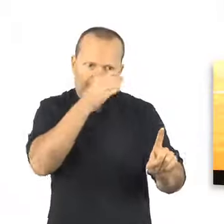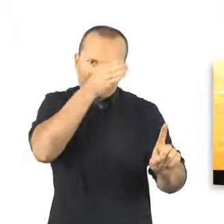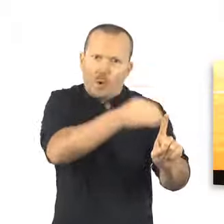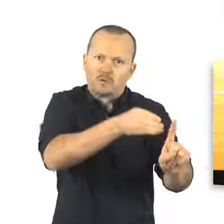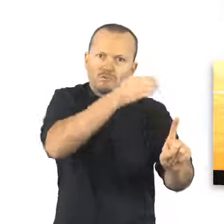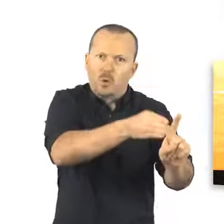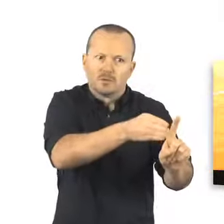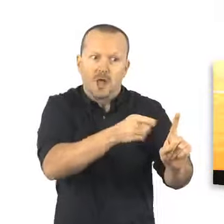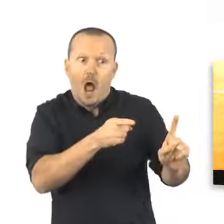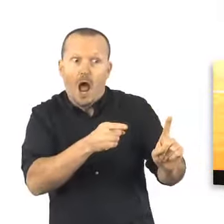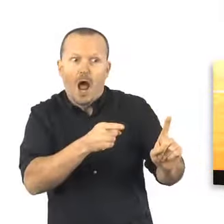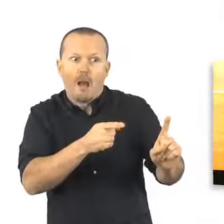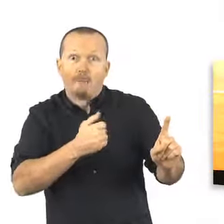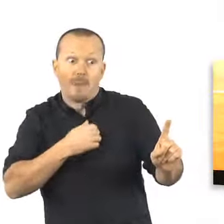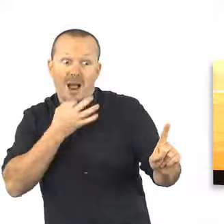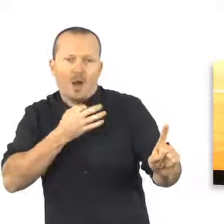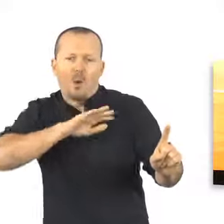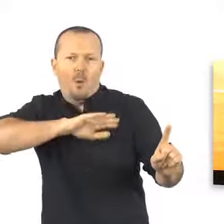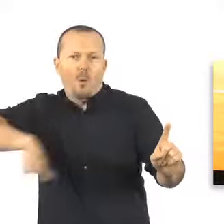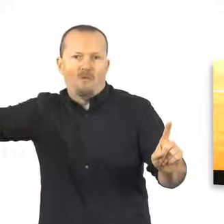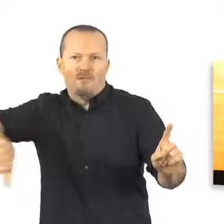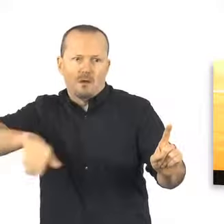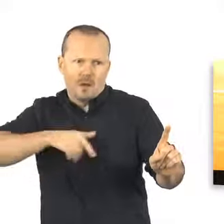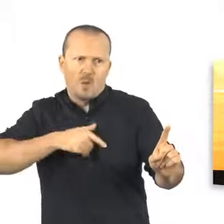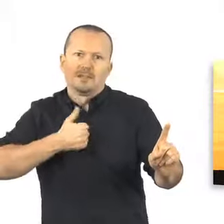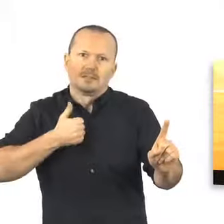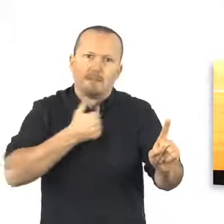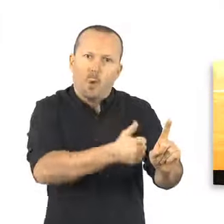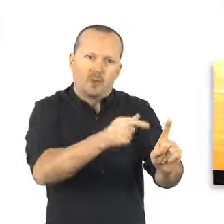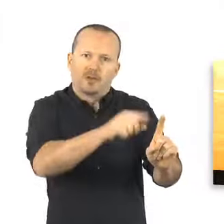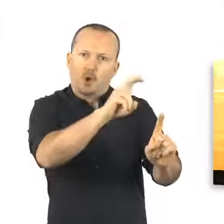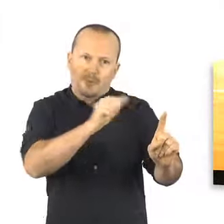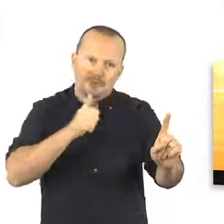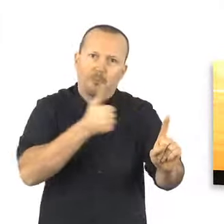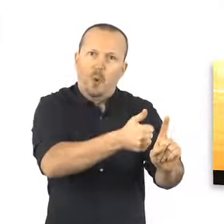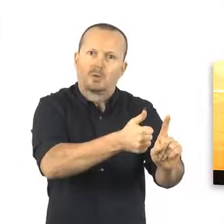they’re thinking about doing and it’s important that we stay on that topic and provide